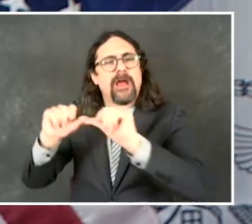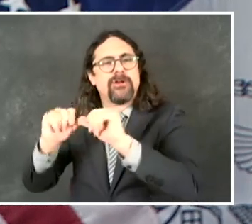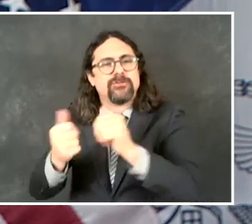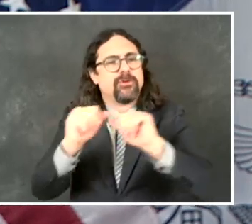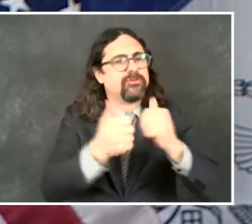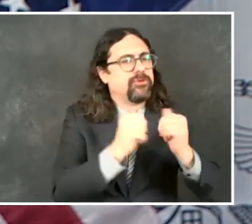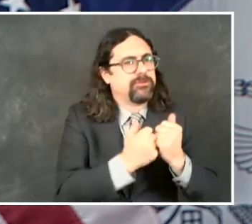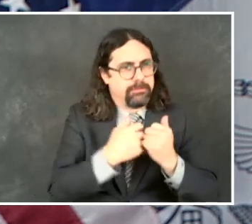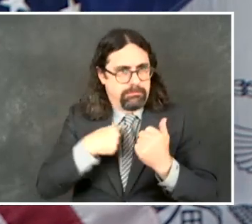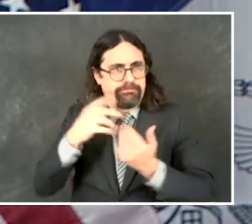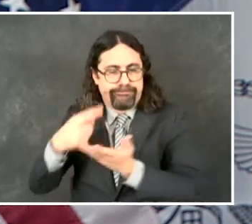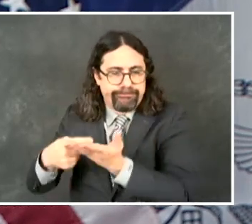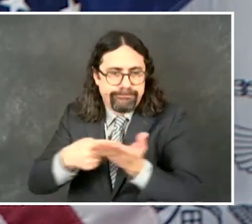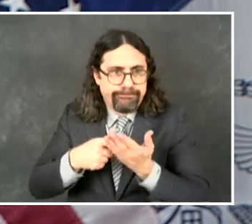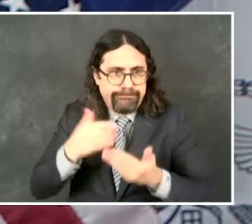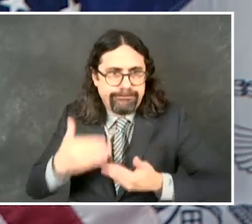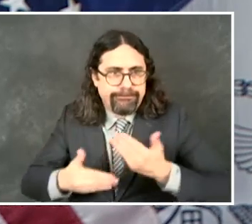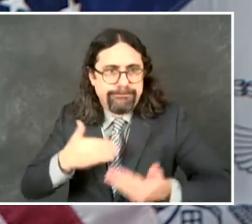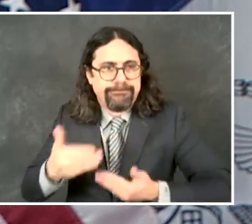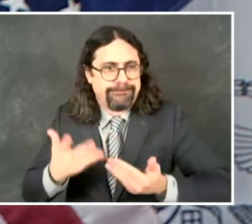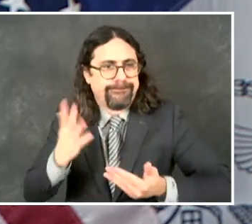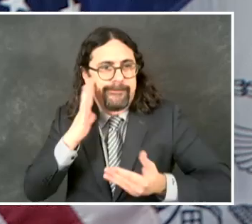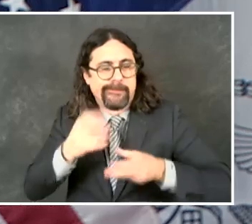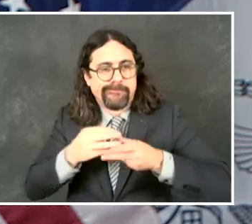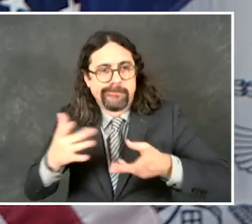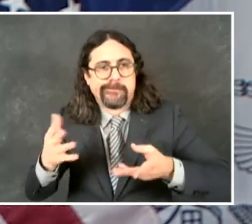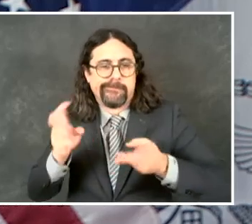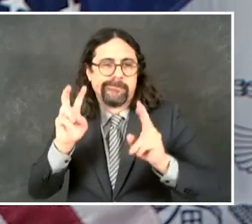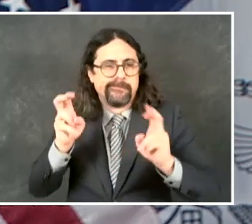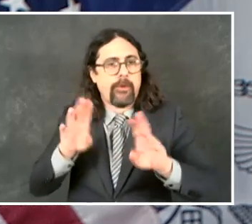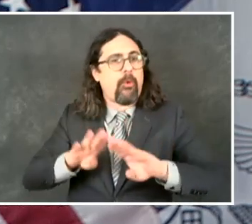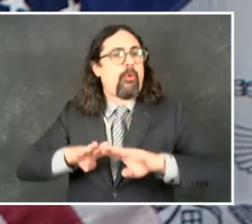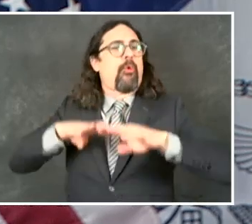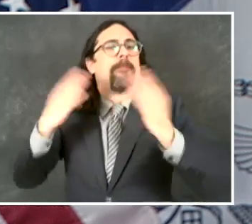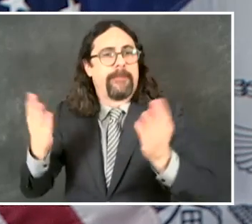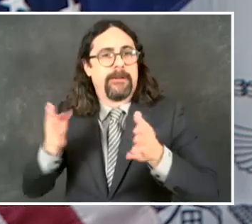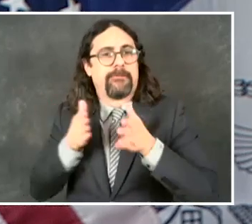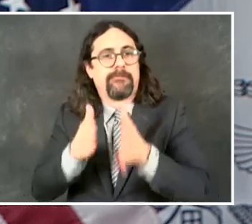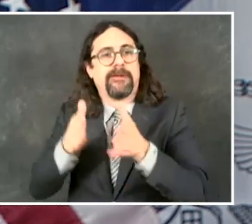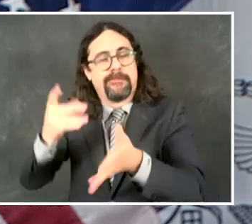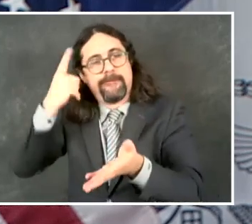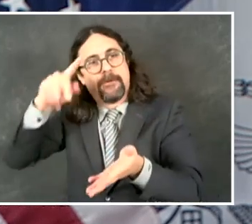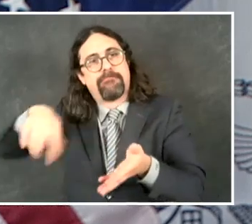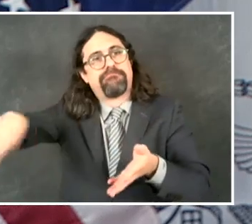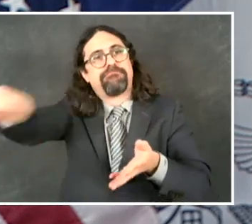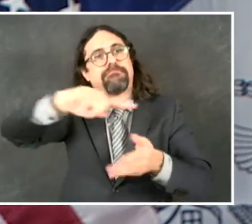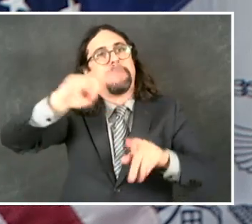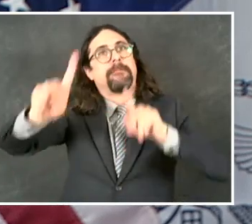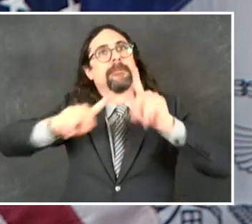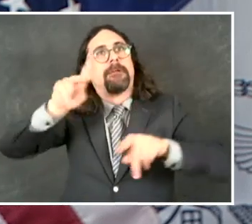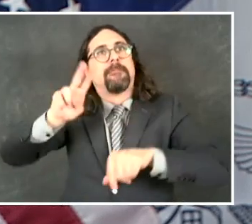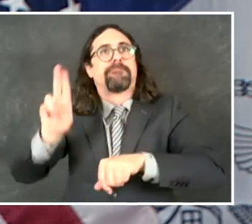WE CAN DOUT B FIRST, WHERE THEY'LL HAVE THE BIGGESIT MCPAT, WHERE THE MOST